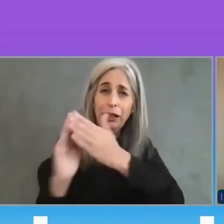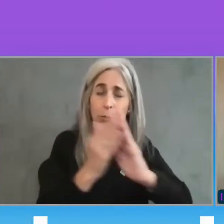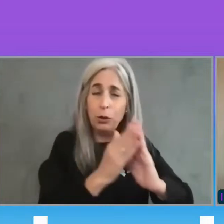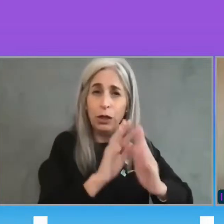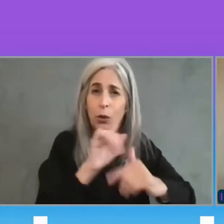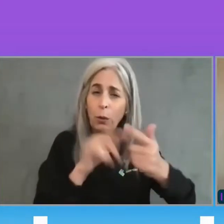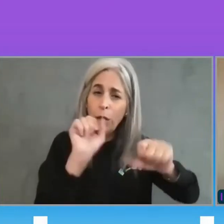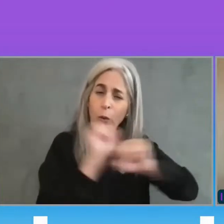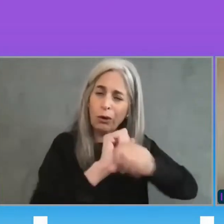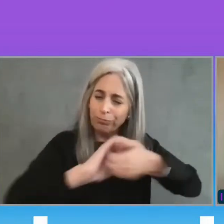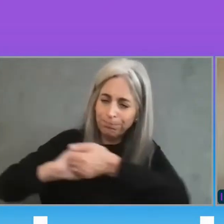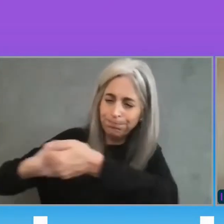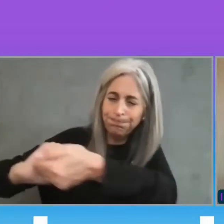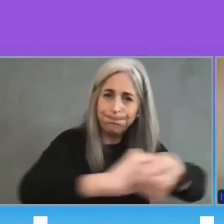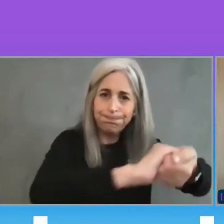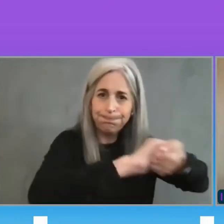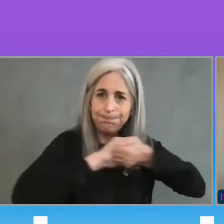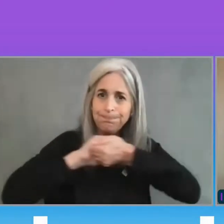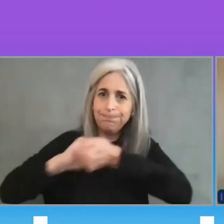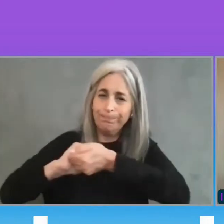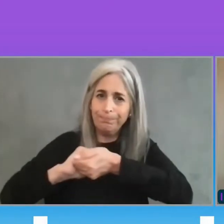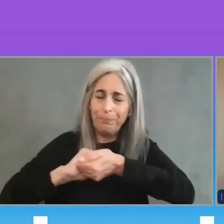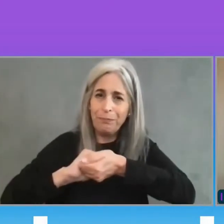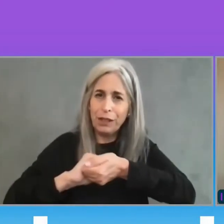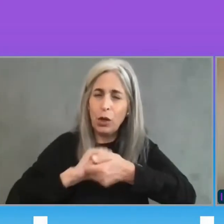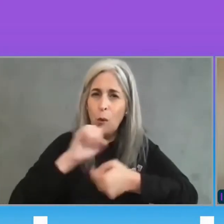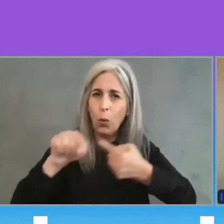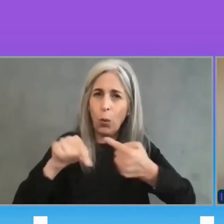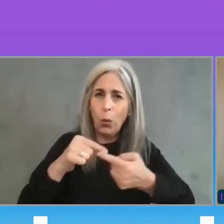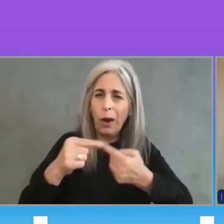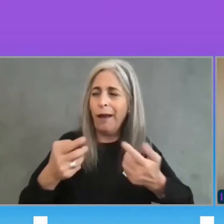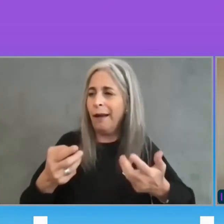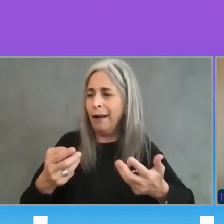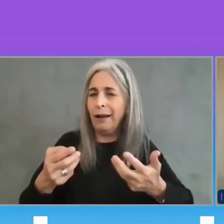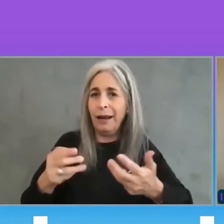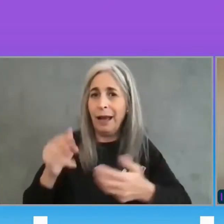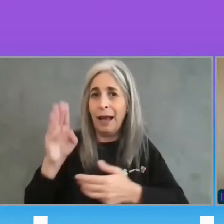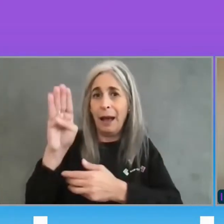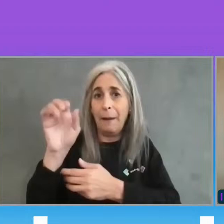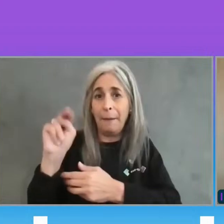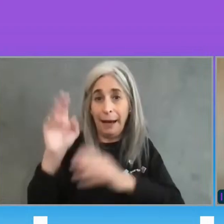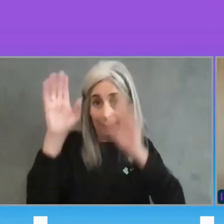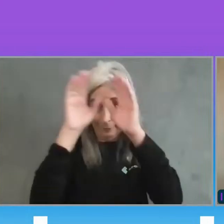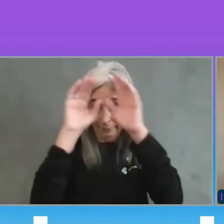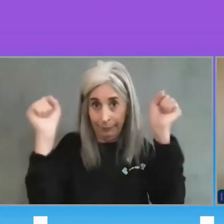community when we work with each